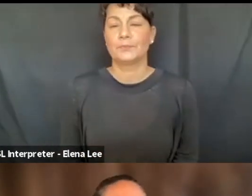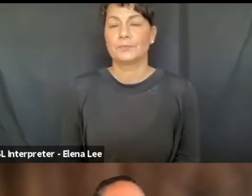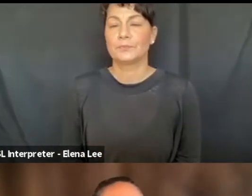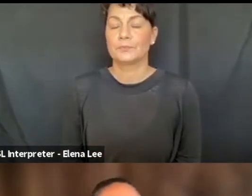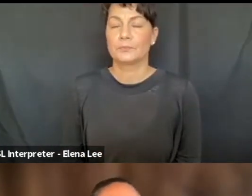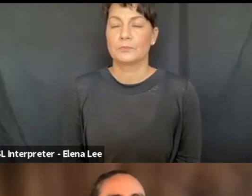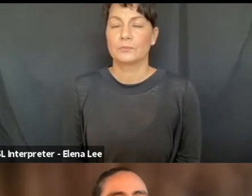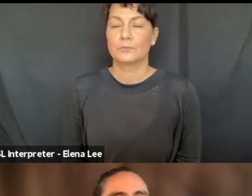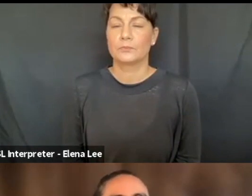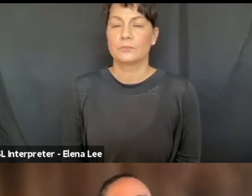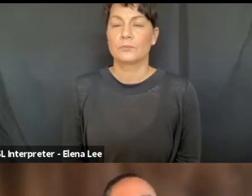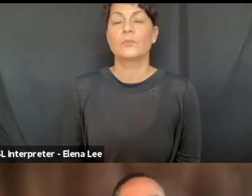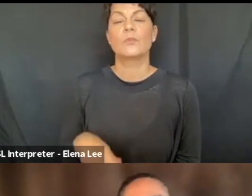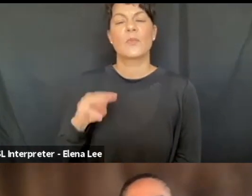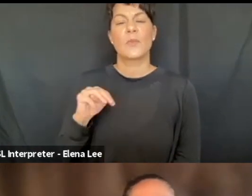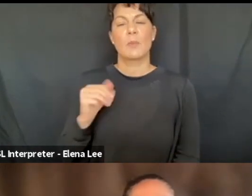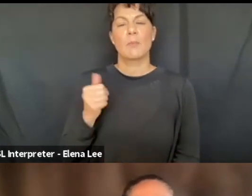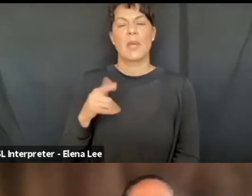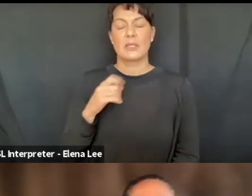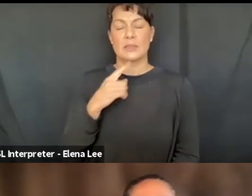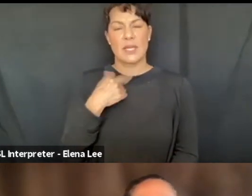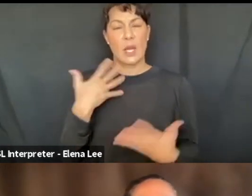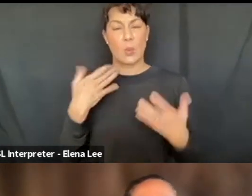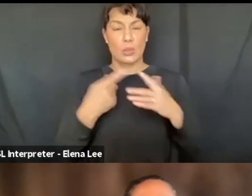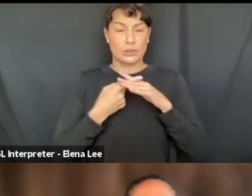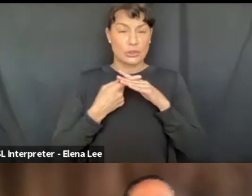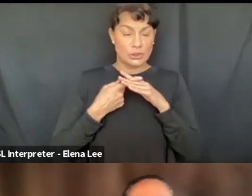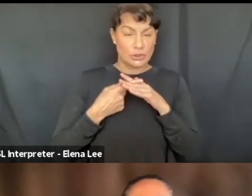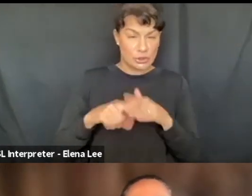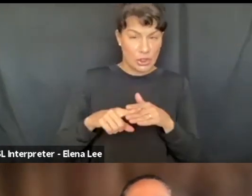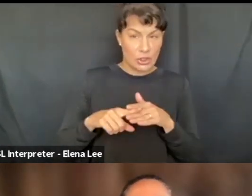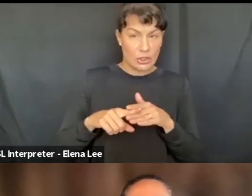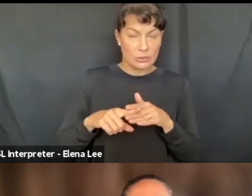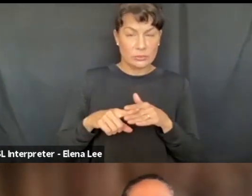I wanna start off this conversation by acknowledging